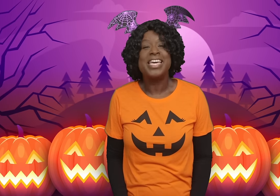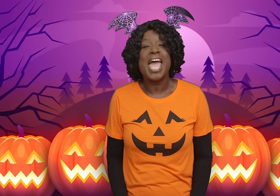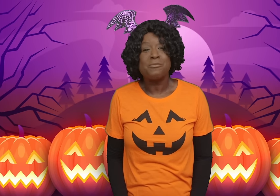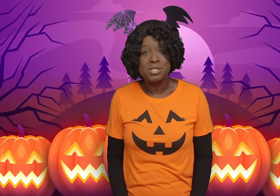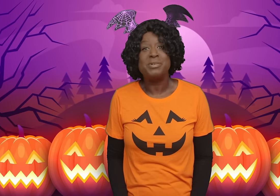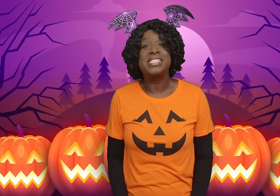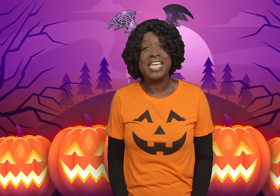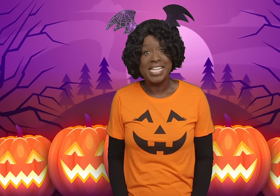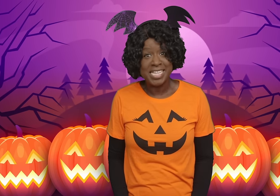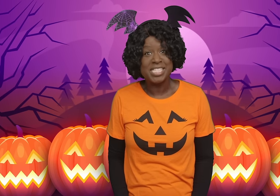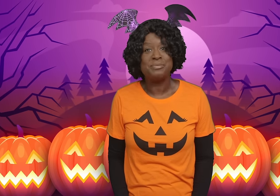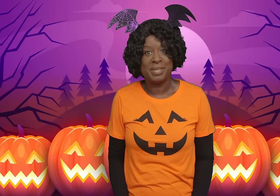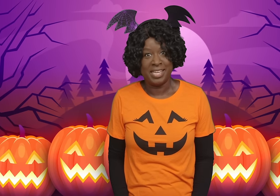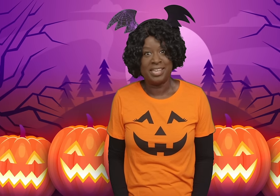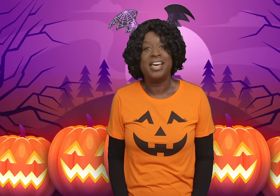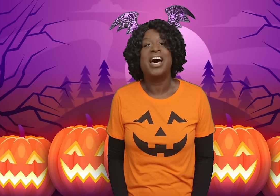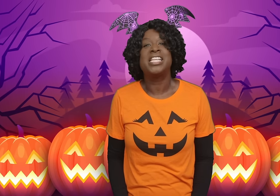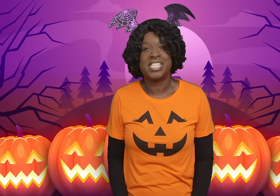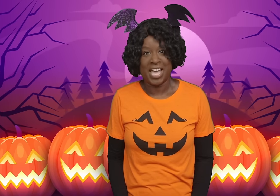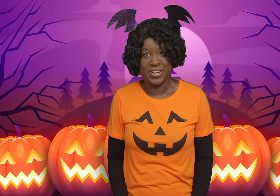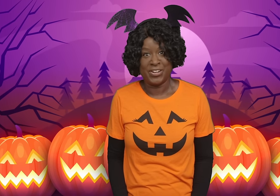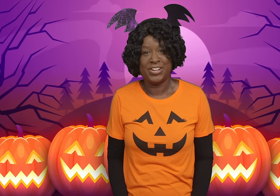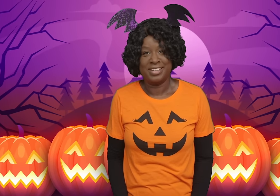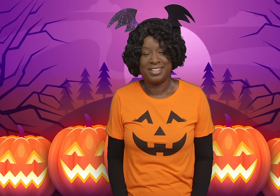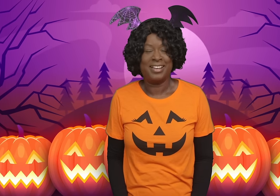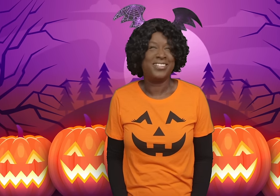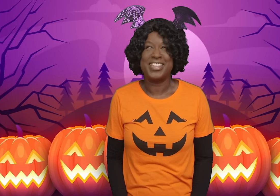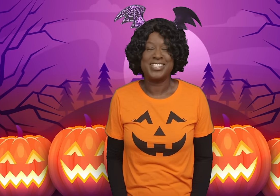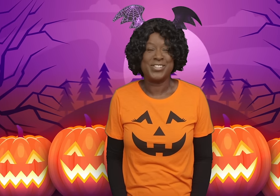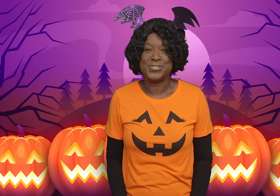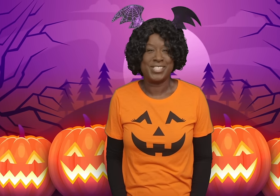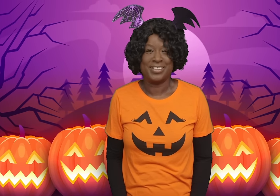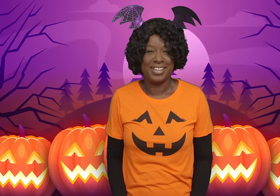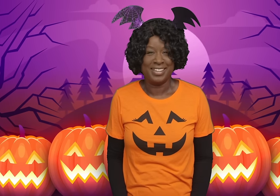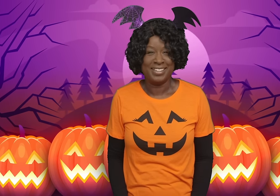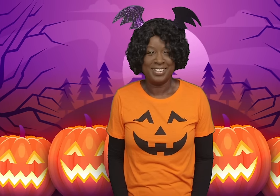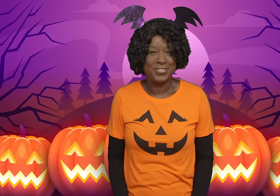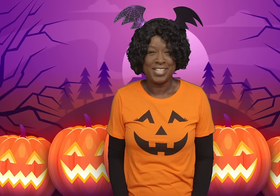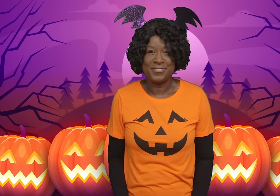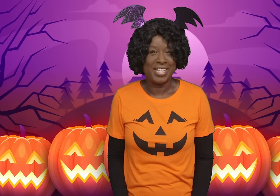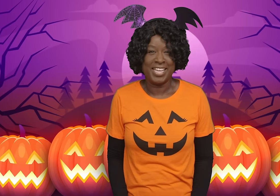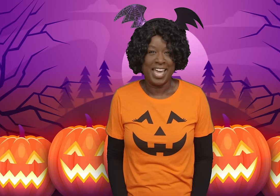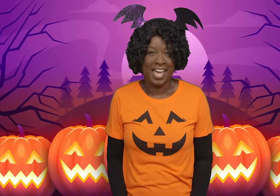The cat was pretending to be a tiger. Oh, that's so silly. What a funny cat.